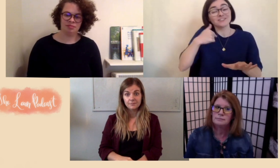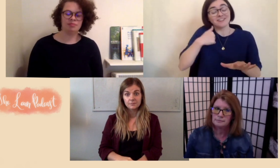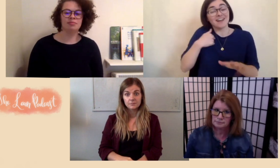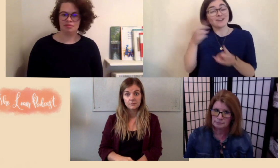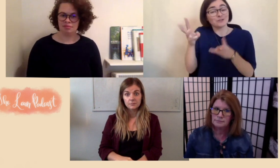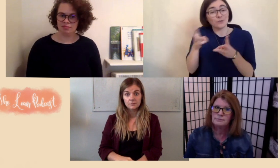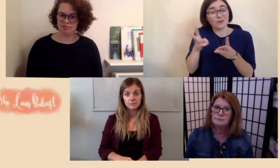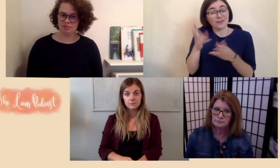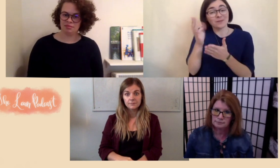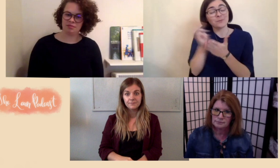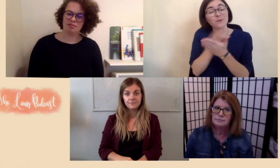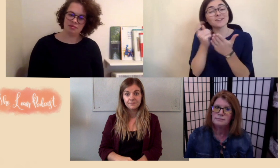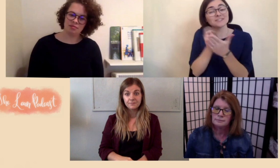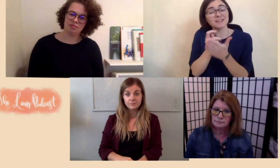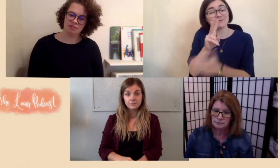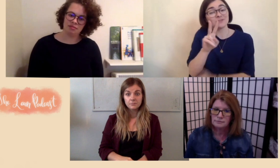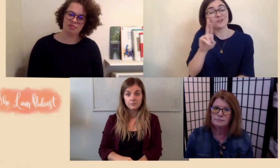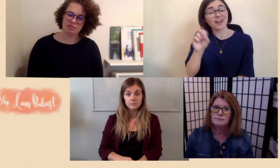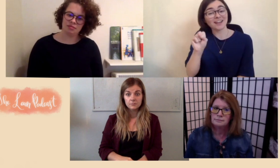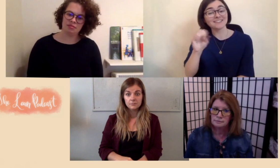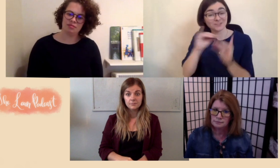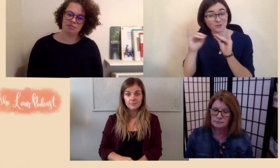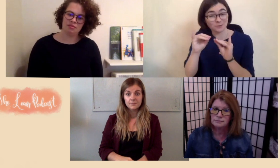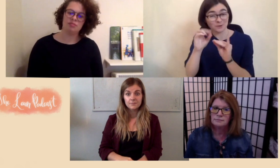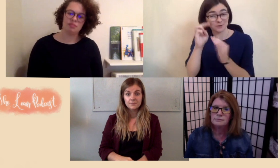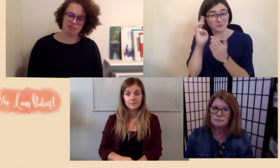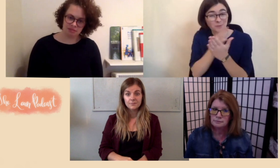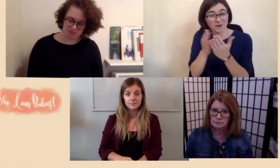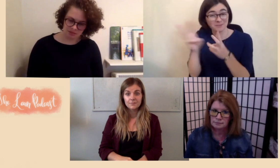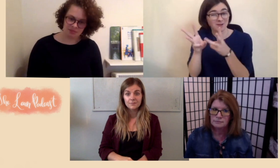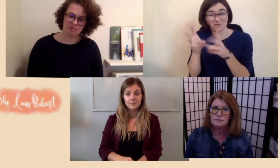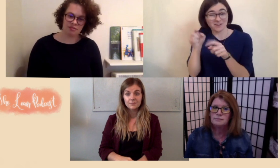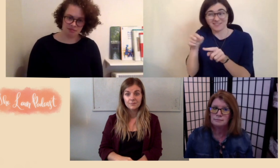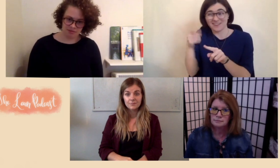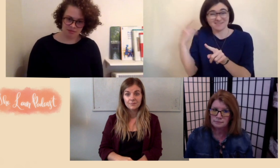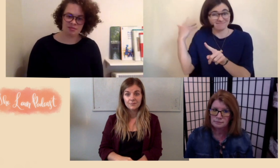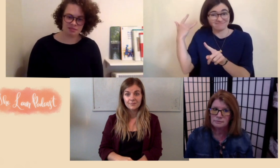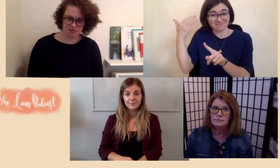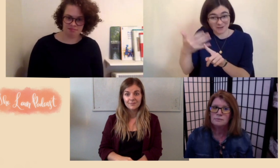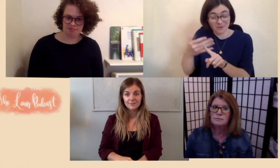But then when everything got turned remotely, and I kind of thought to myself, "no, Ciara, you're okay,